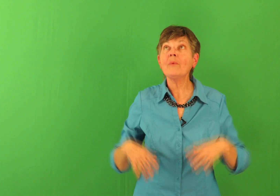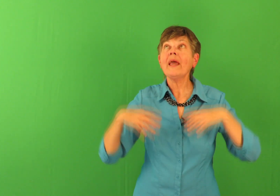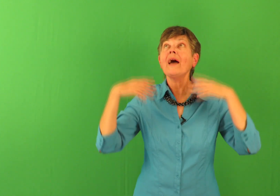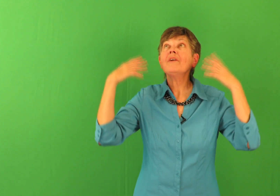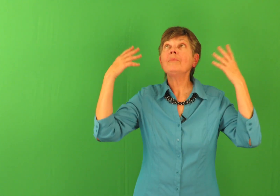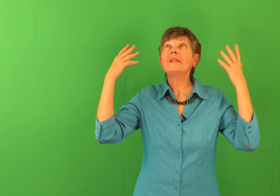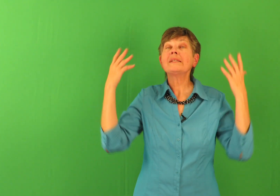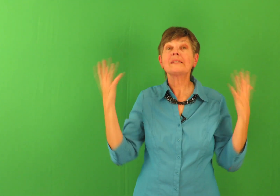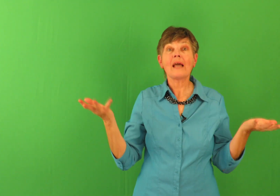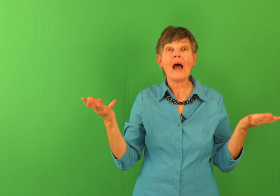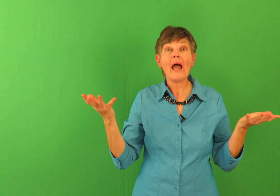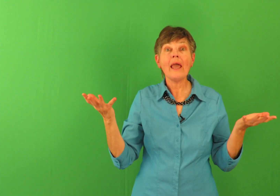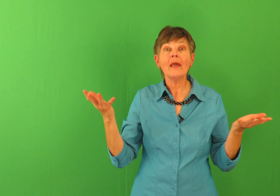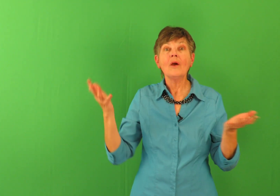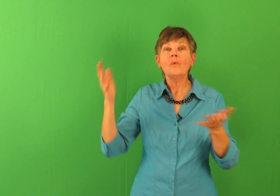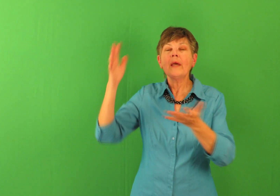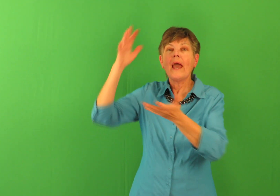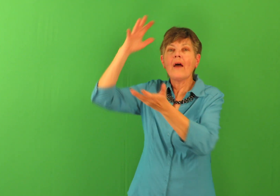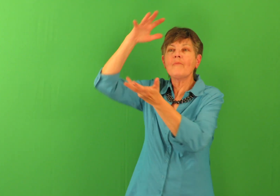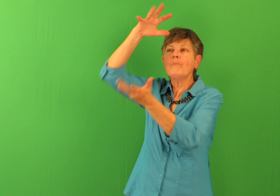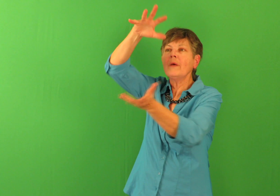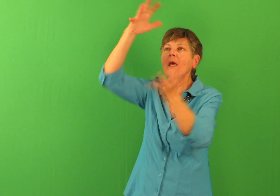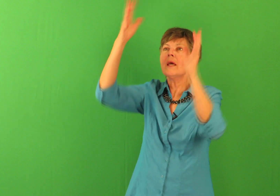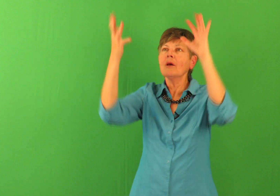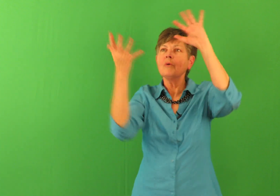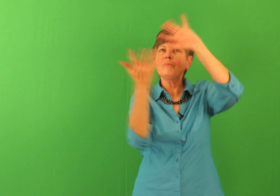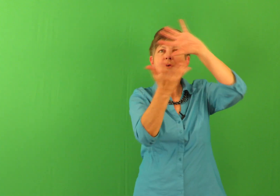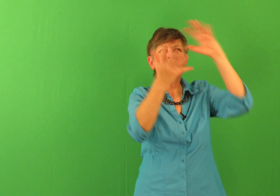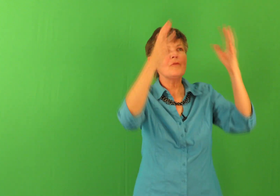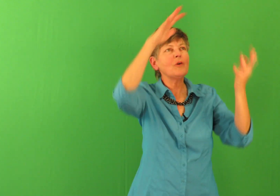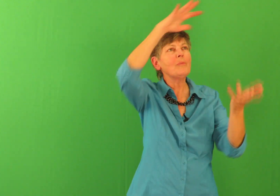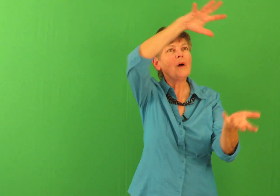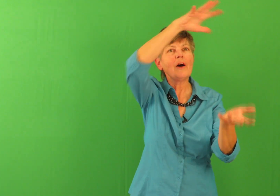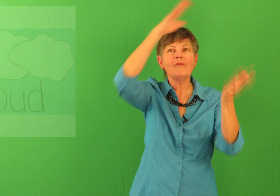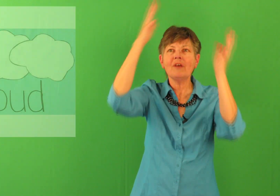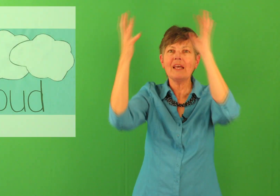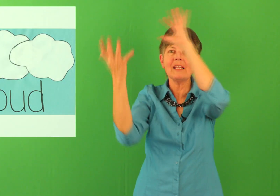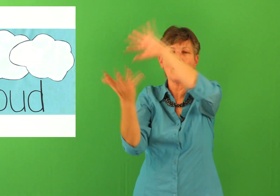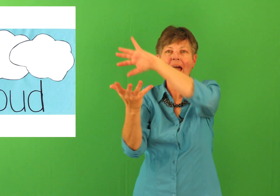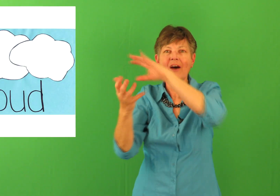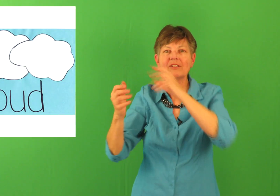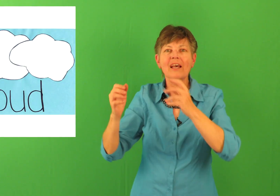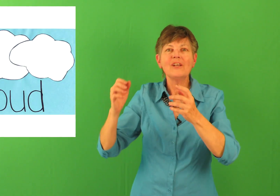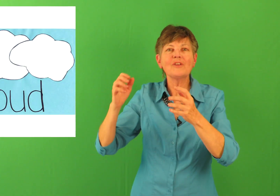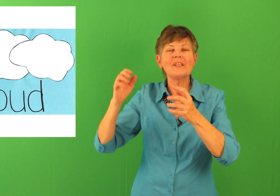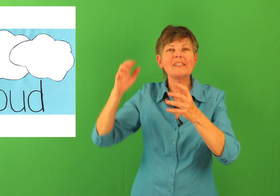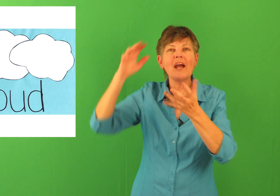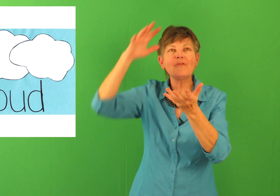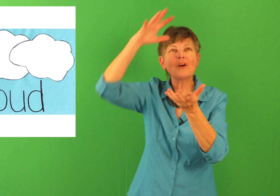do we have up in the sky we have big beautiful puffy clouds so the sign for